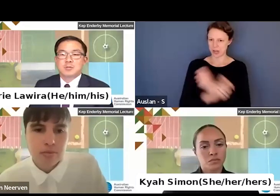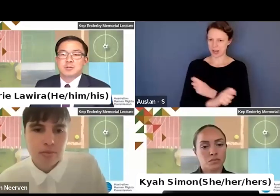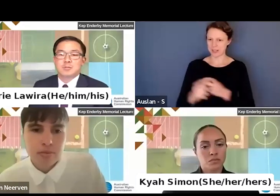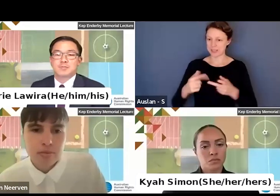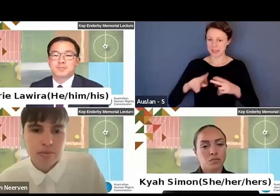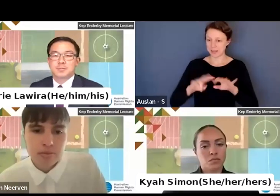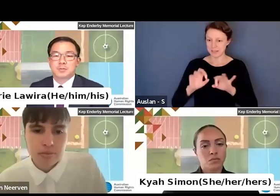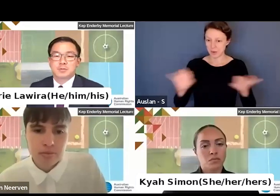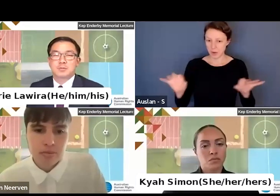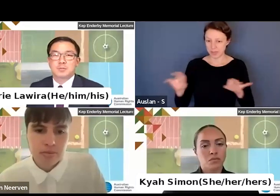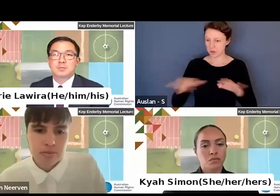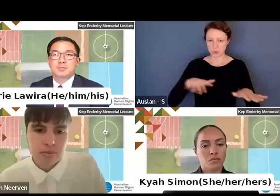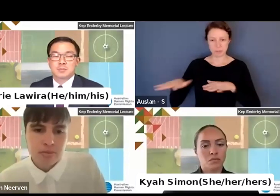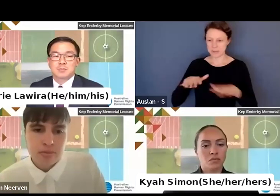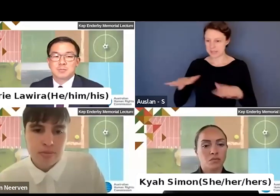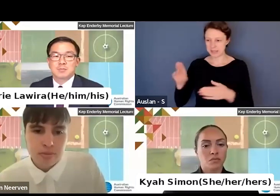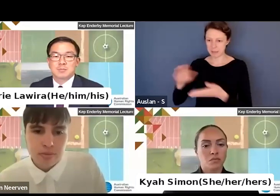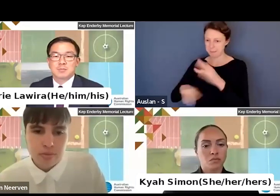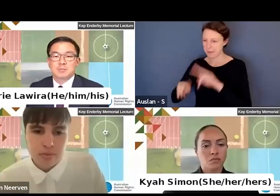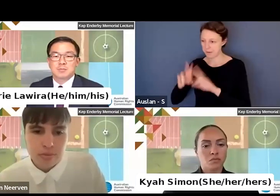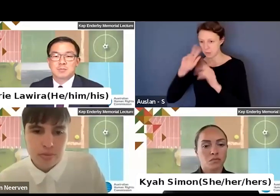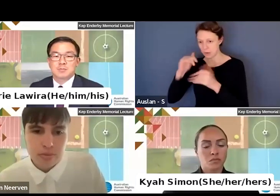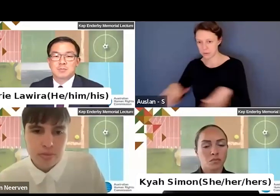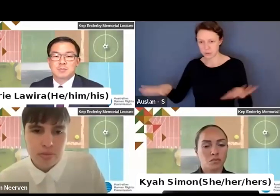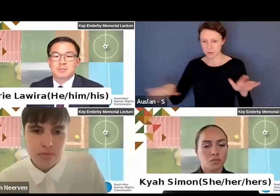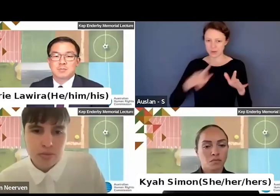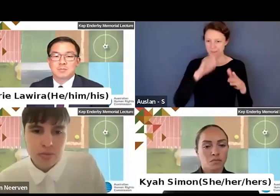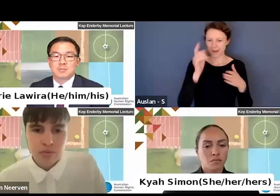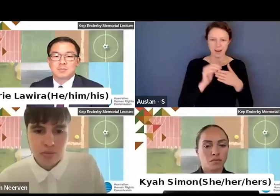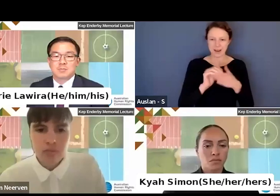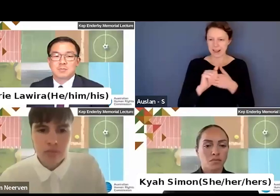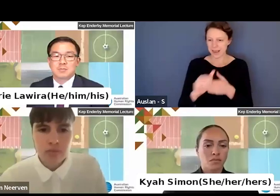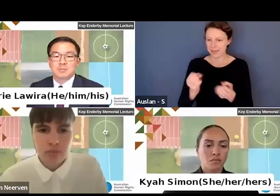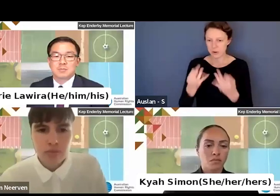They've their parents, they're whatever they, they they they don't have the energy.